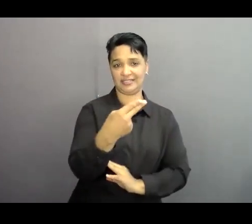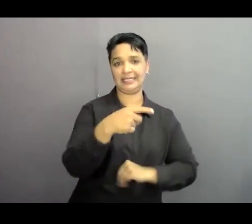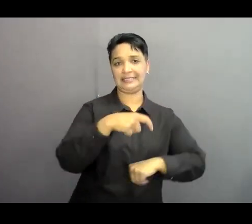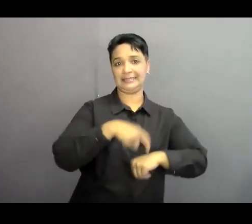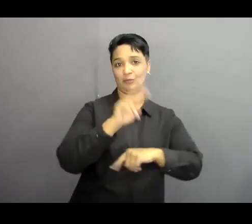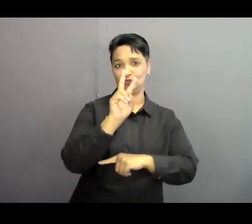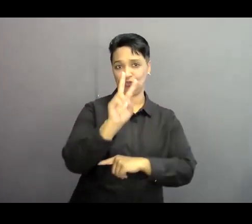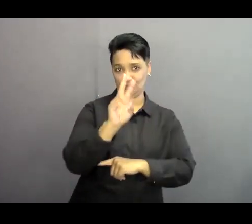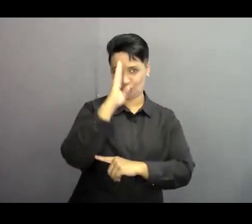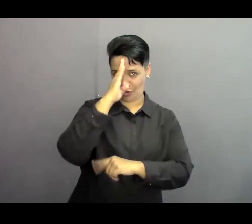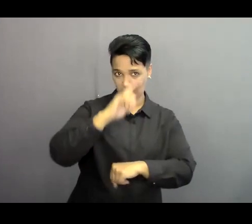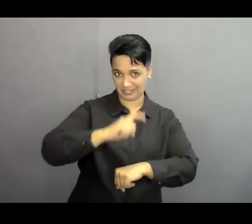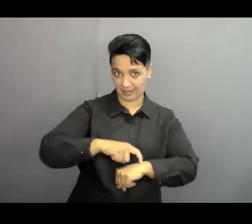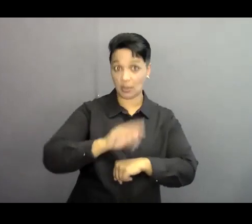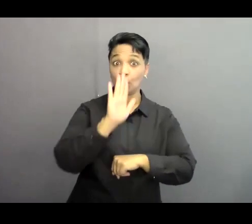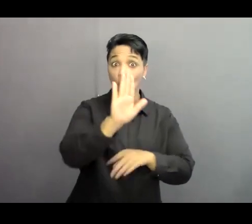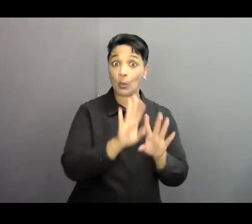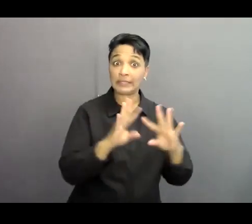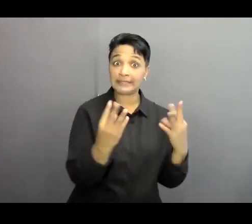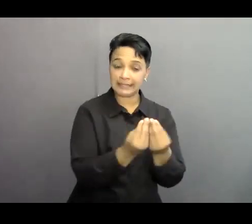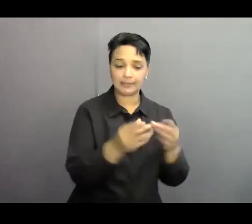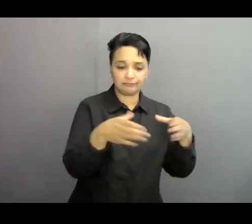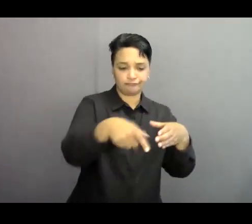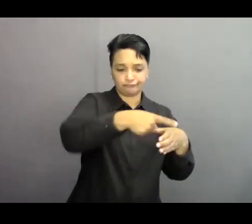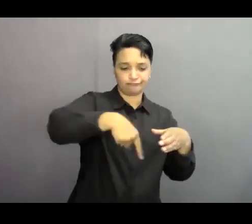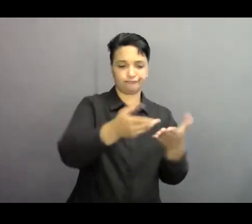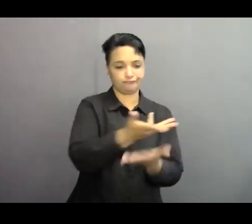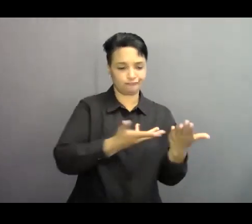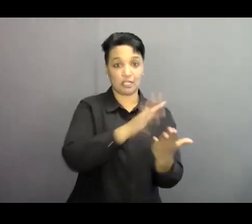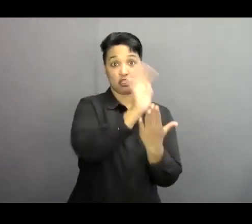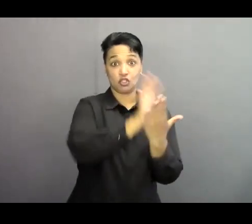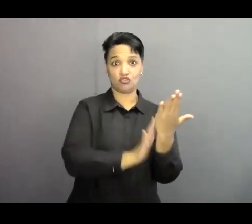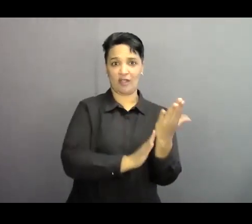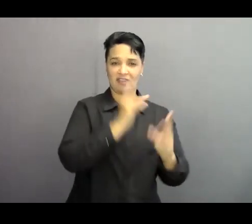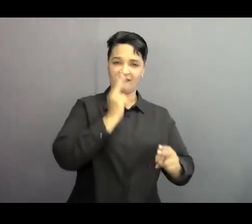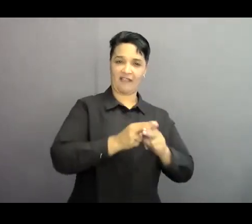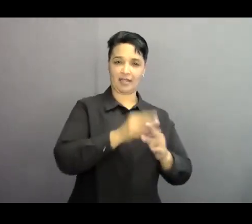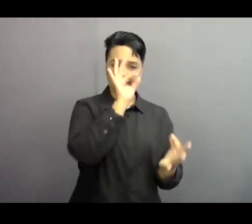your teams, to finalise your draft, and then we will be turning over all the draft sections